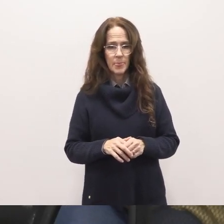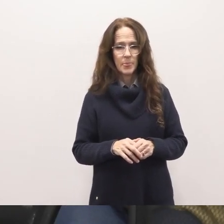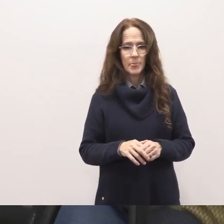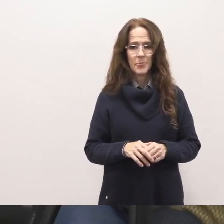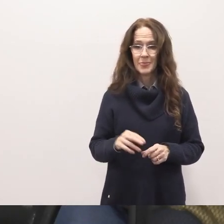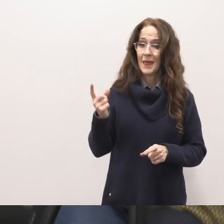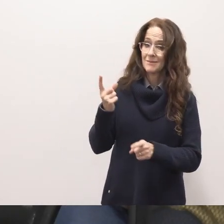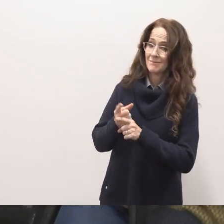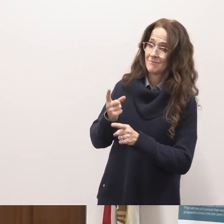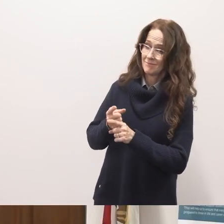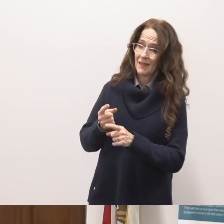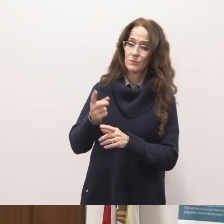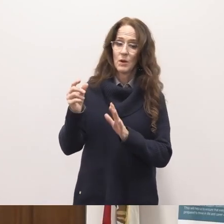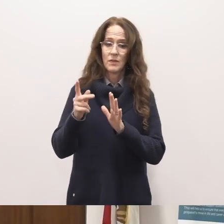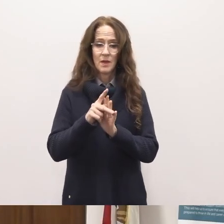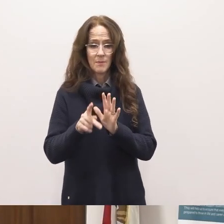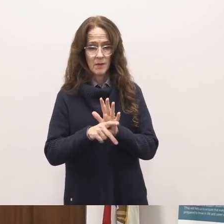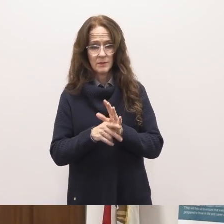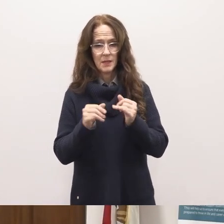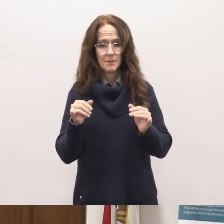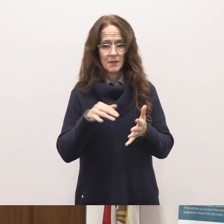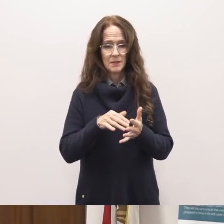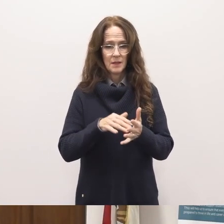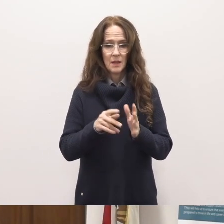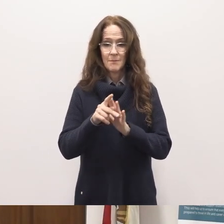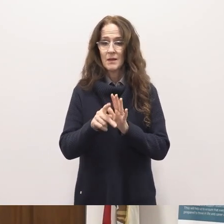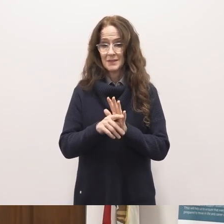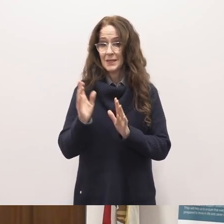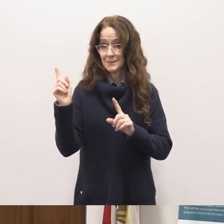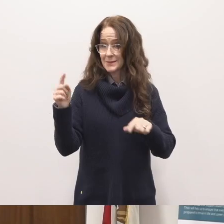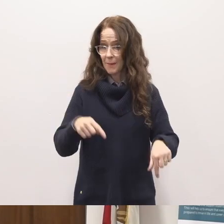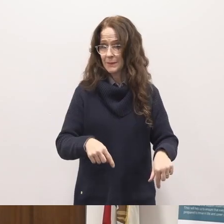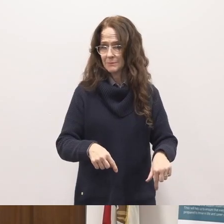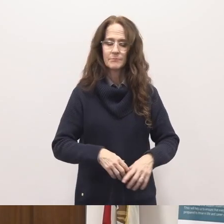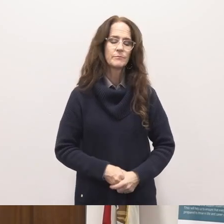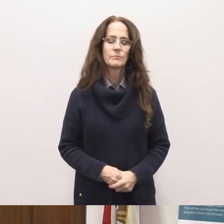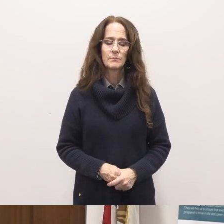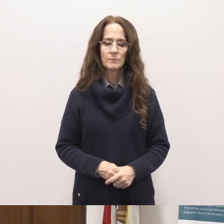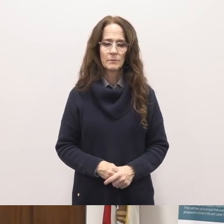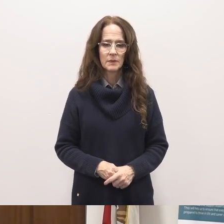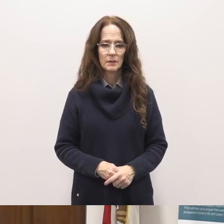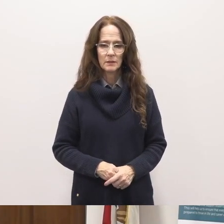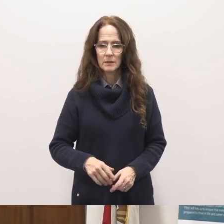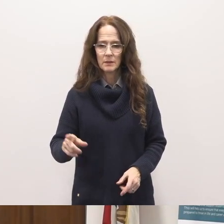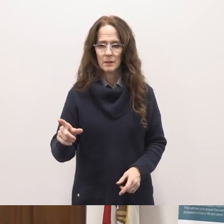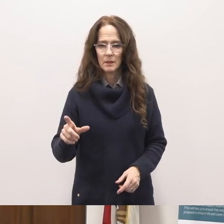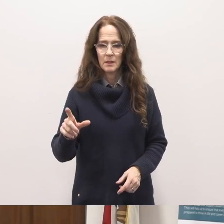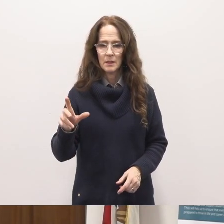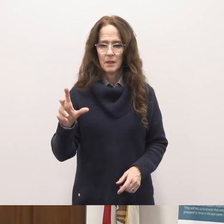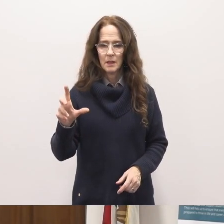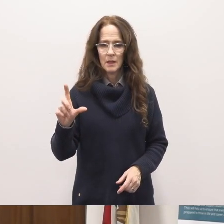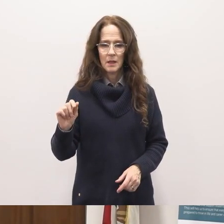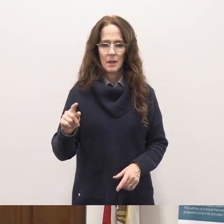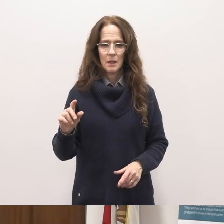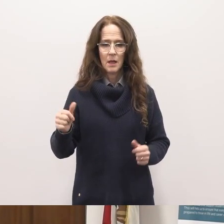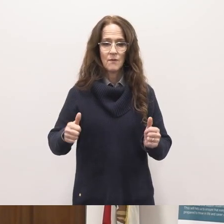the pipeline, the independent study policy. Just a quick follow, I'm sorry, Ms. López, quick follow up on that.